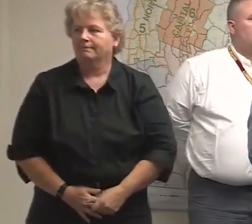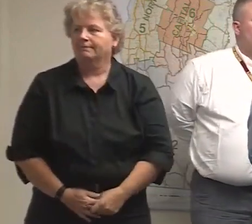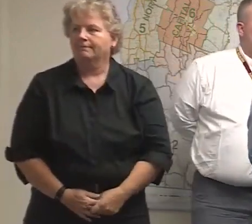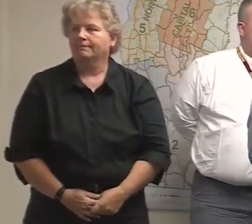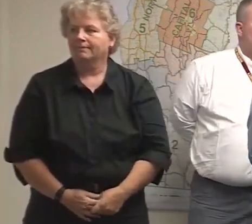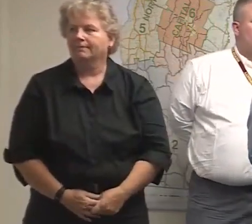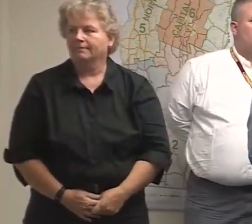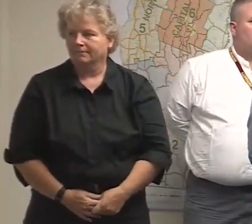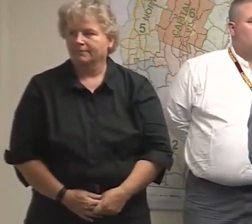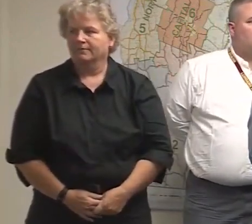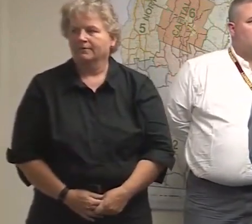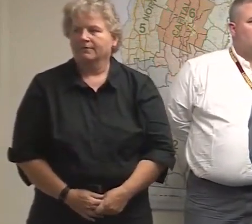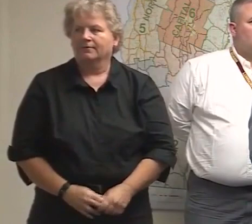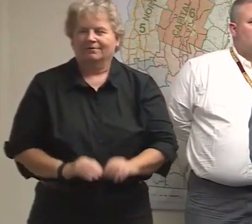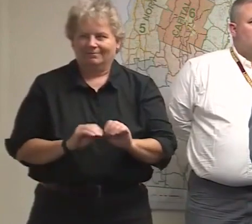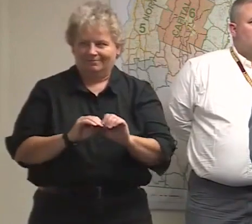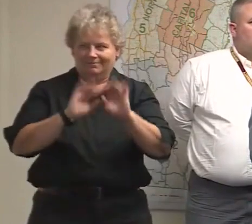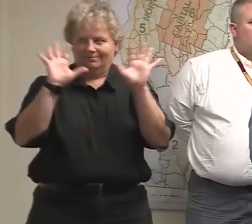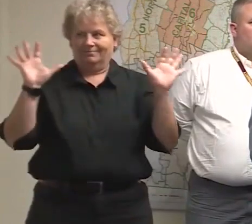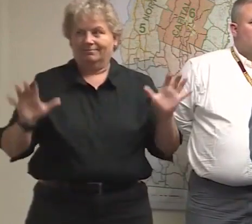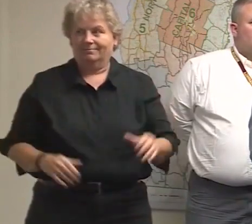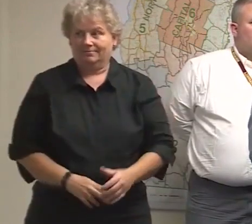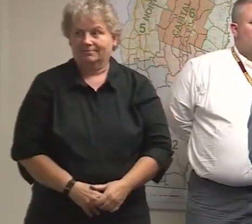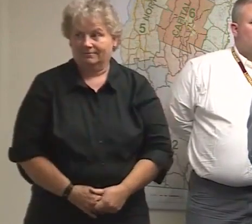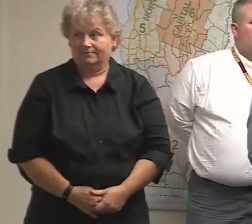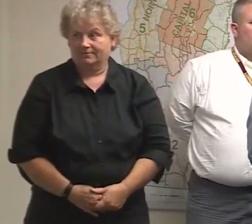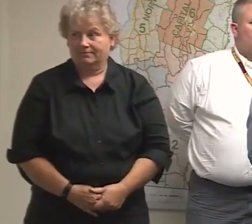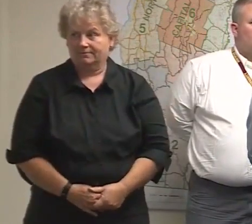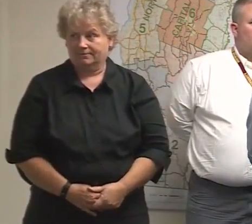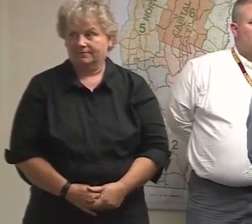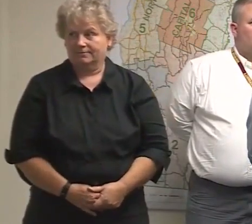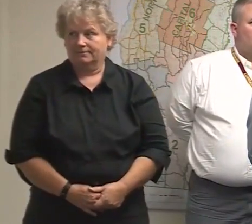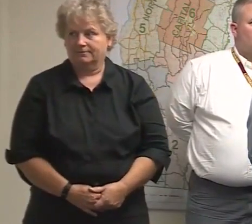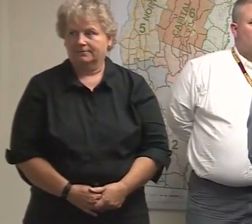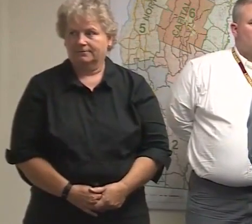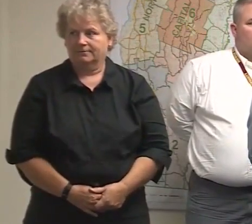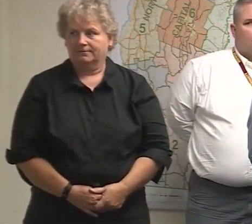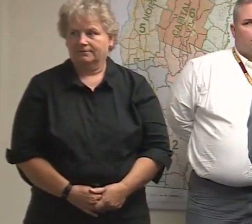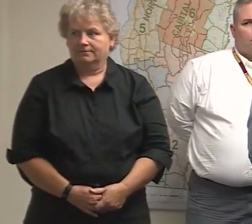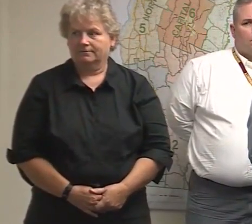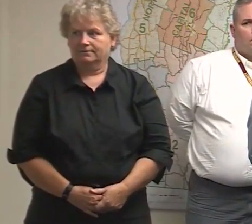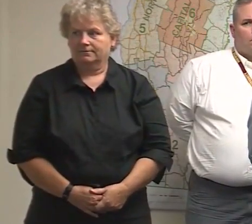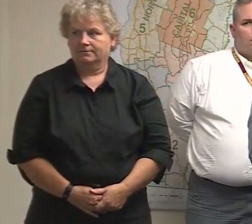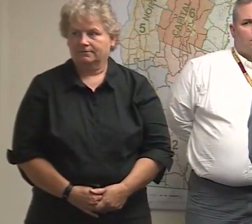SO WITH THE WRIGHTSVILLE DAM, THE THE SPILLWAY, IT’S AN AUXILIARY SPILLWAY.